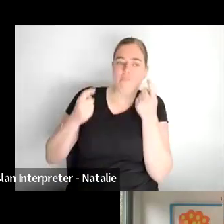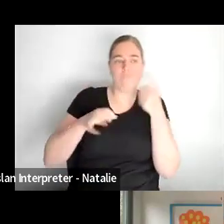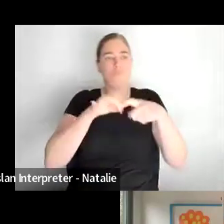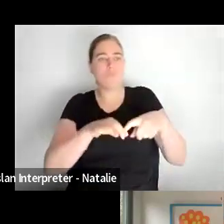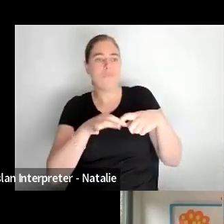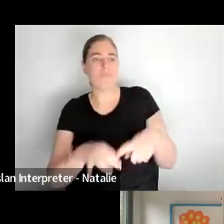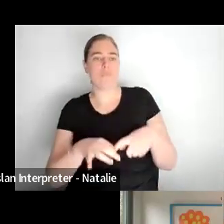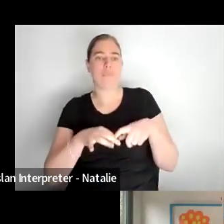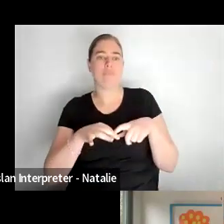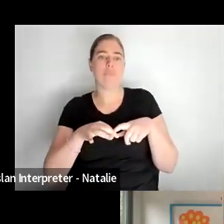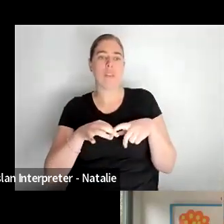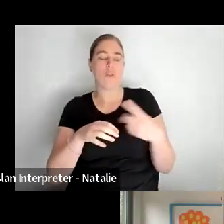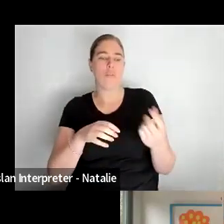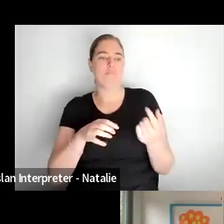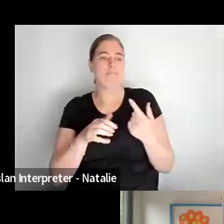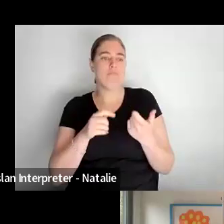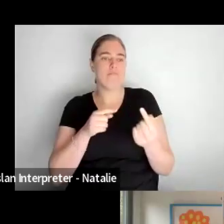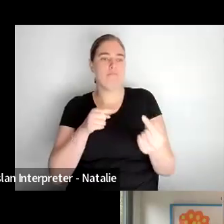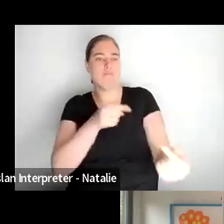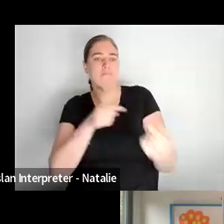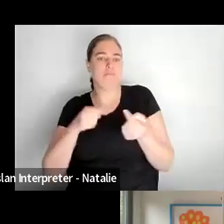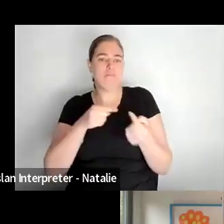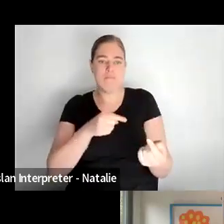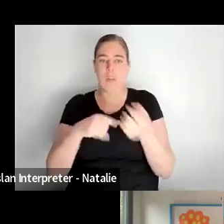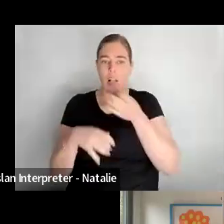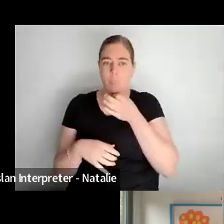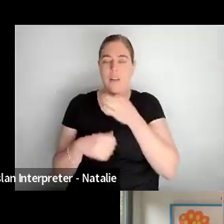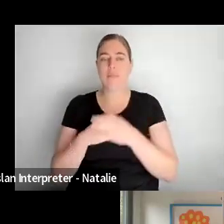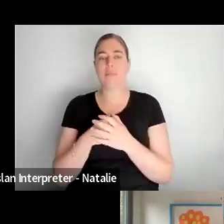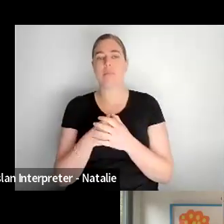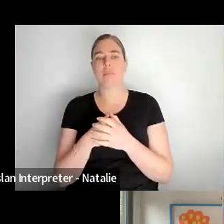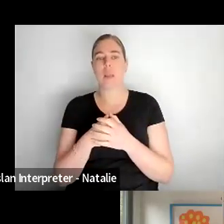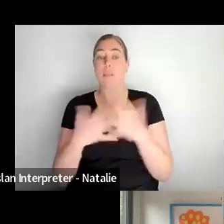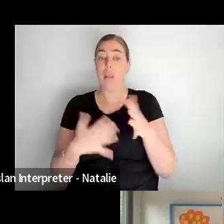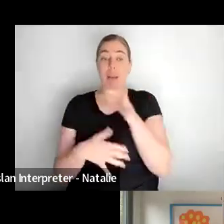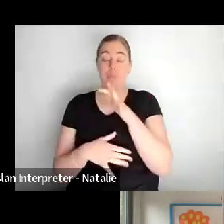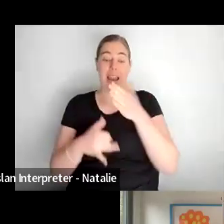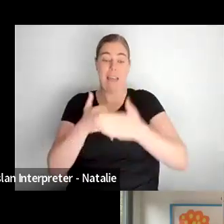that sort of get thrown back to each other. And we might not reach an answer really,